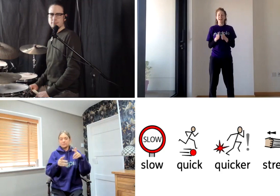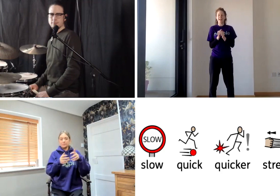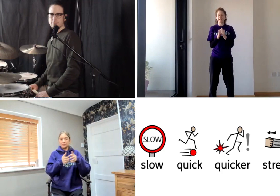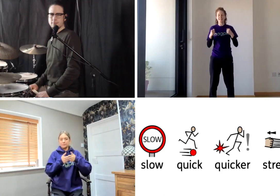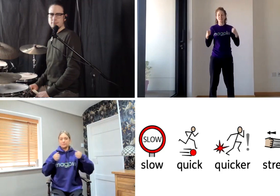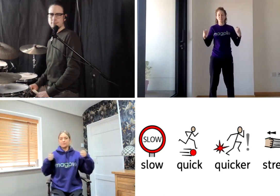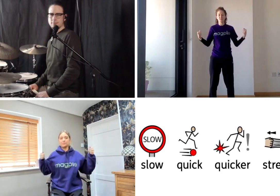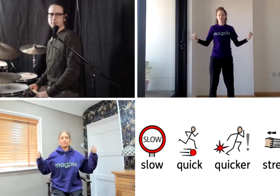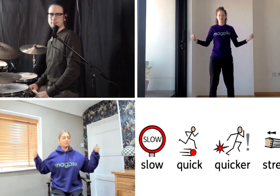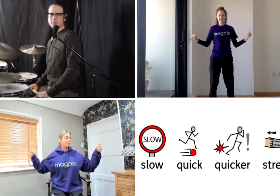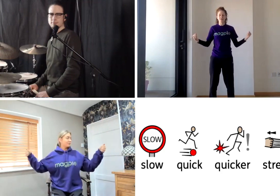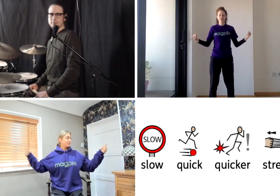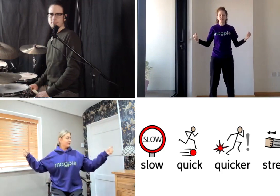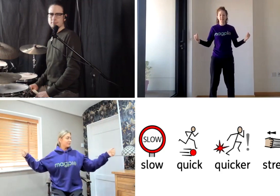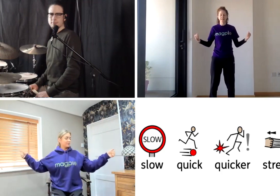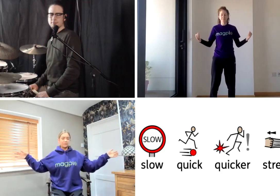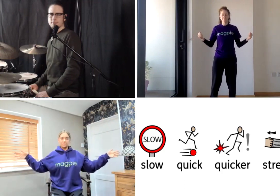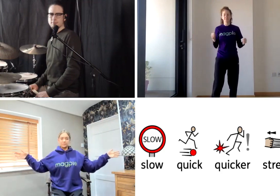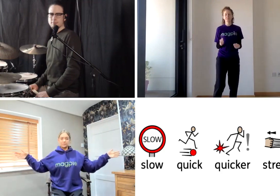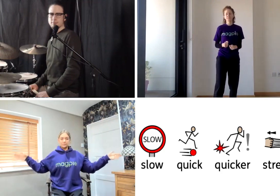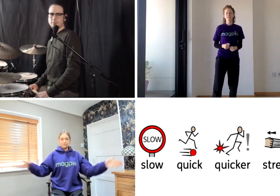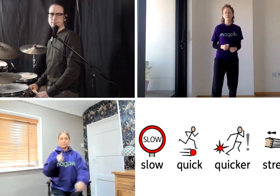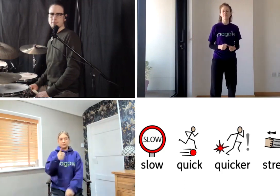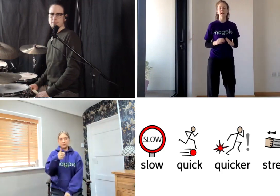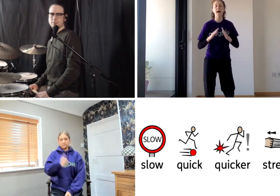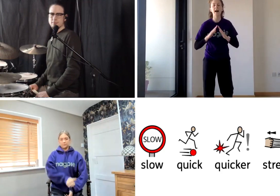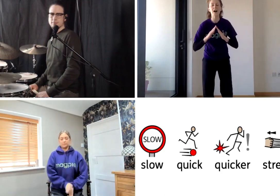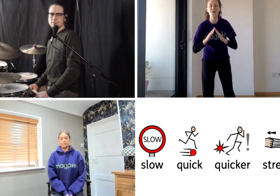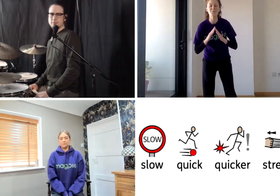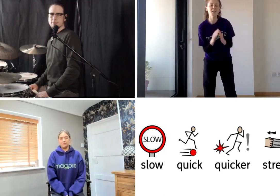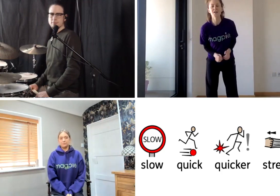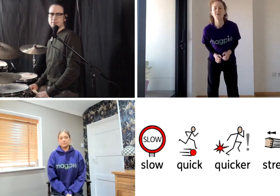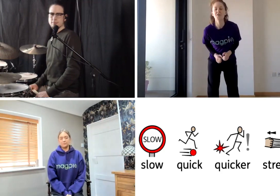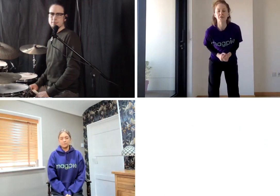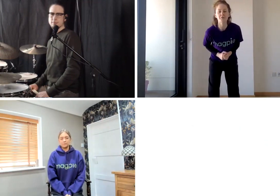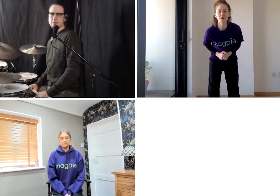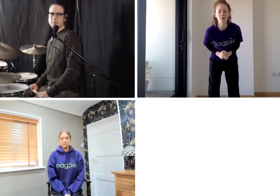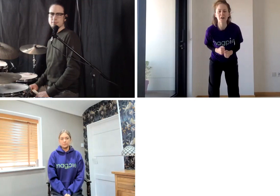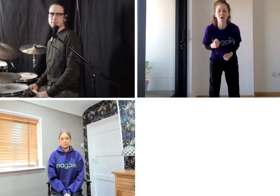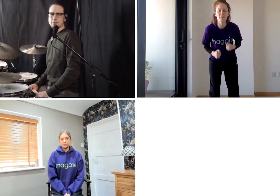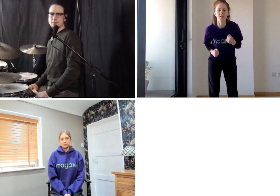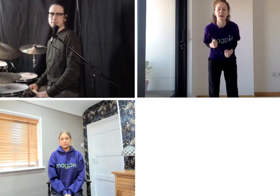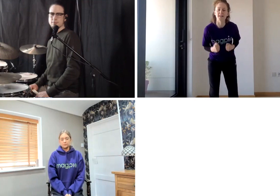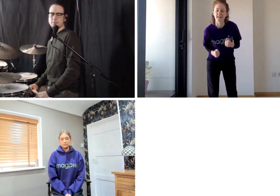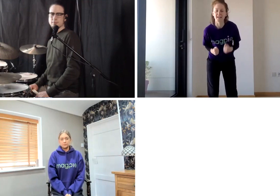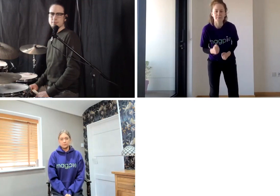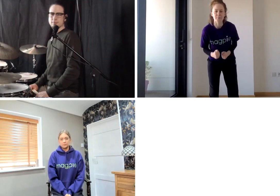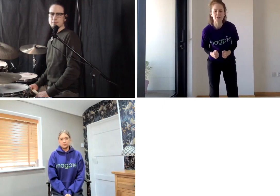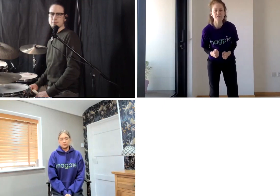and some stretches at home you can follow along with our dance moves